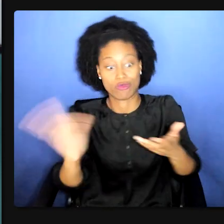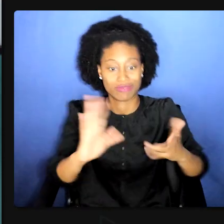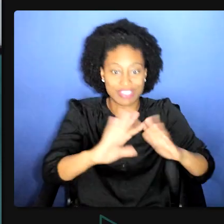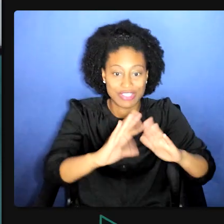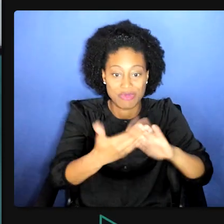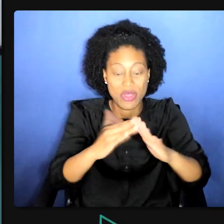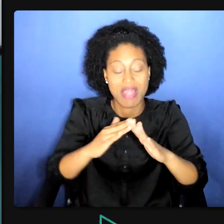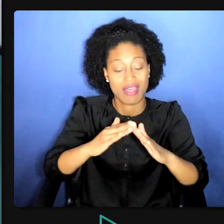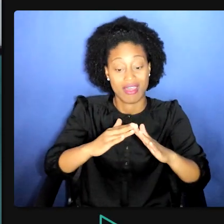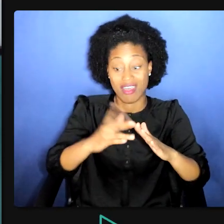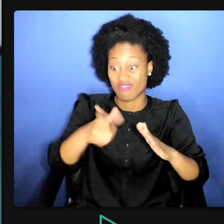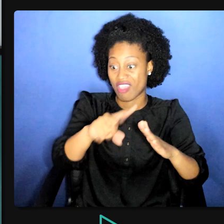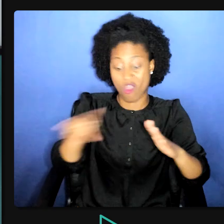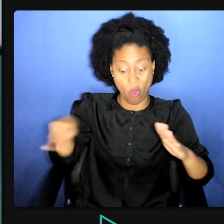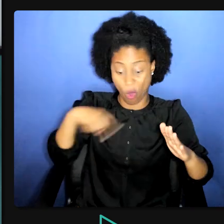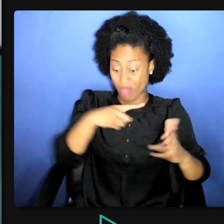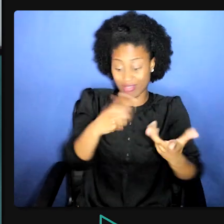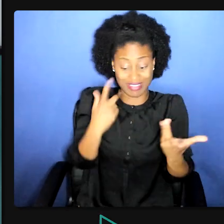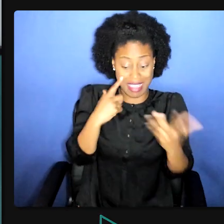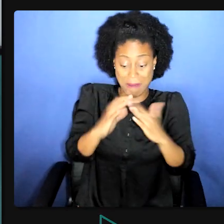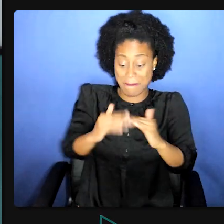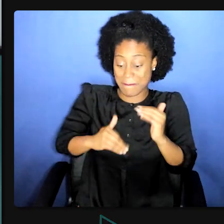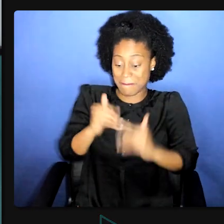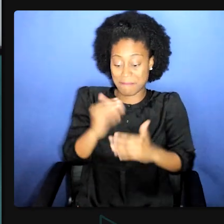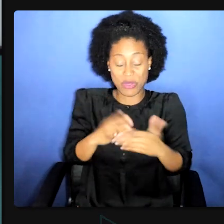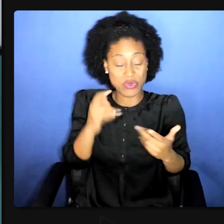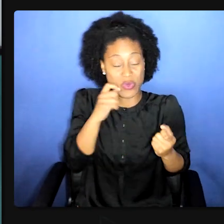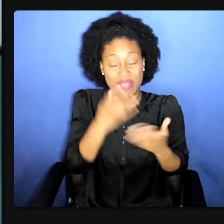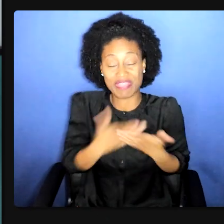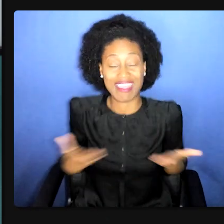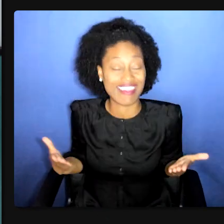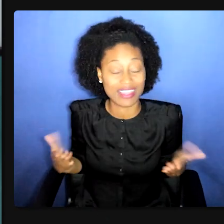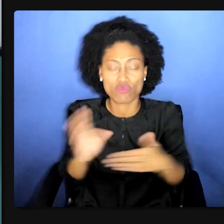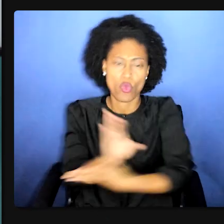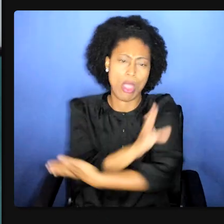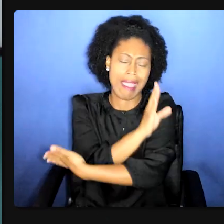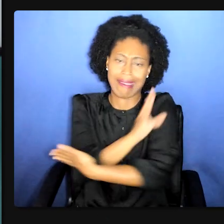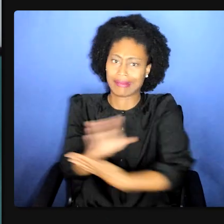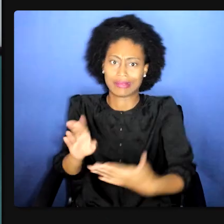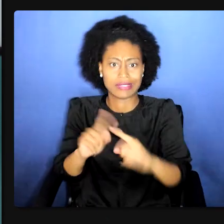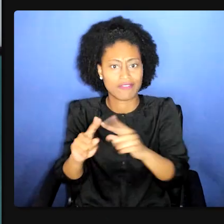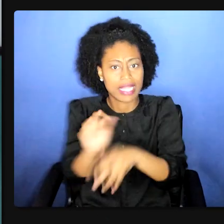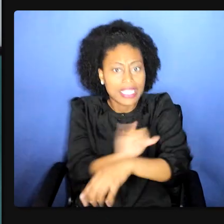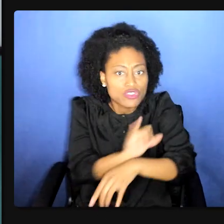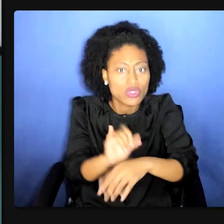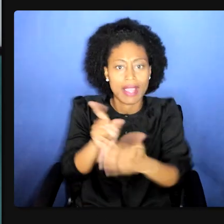cool things with mrtk um you know they range from all kinds of industries and products we have